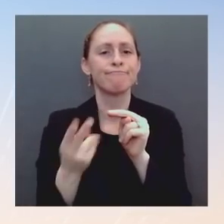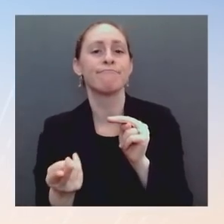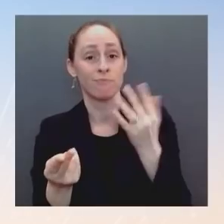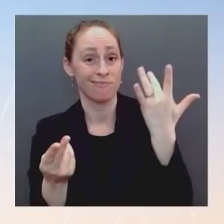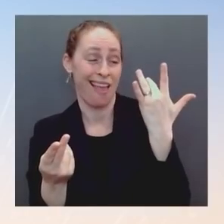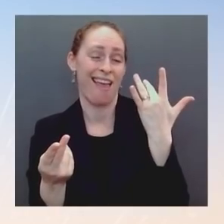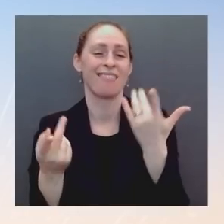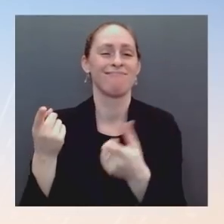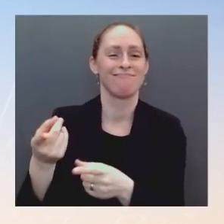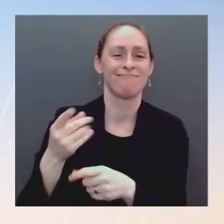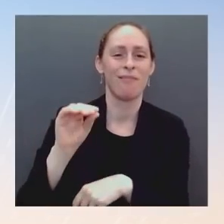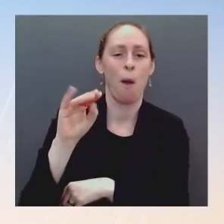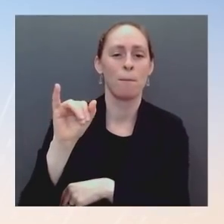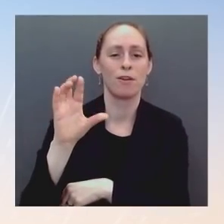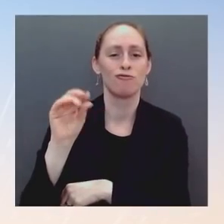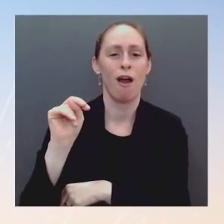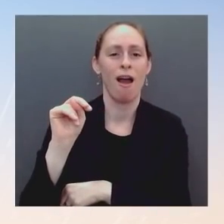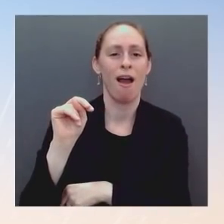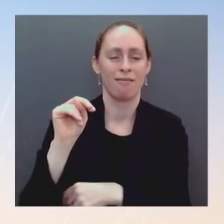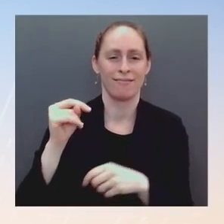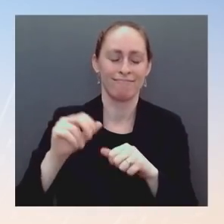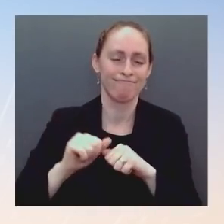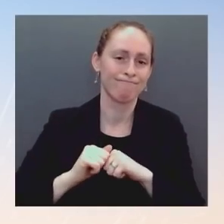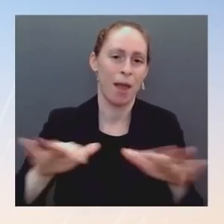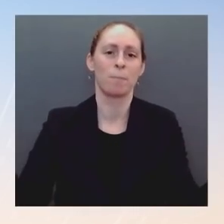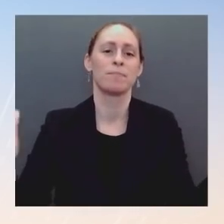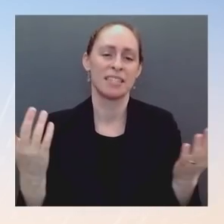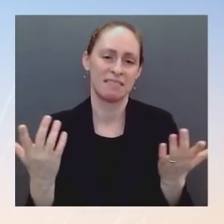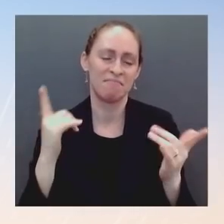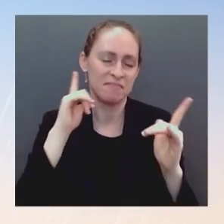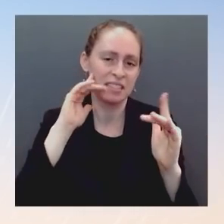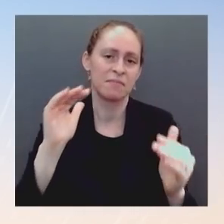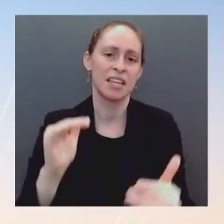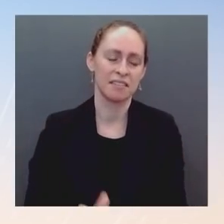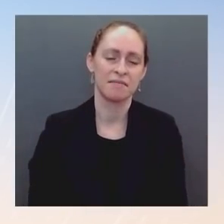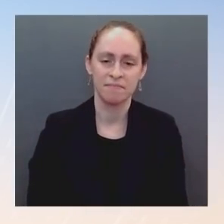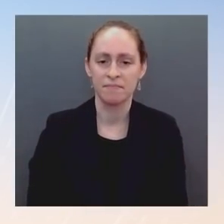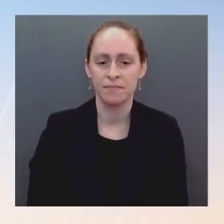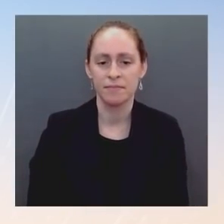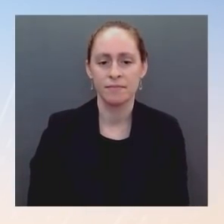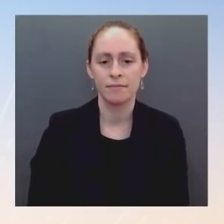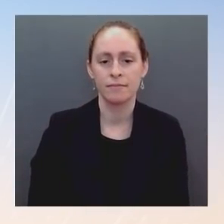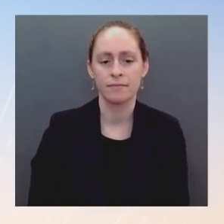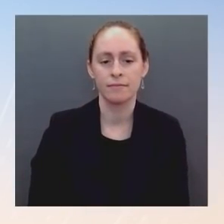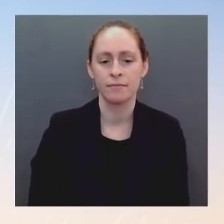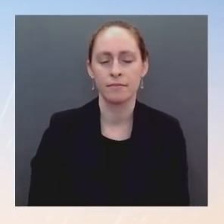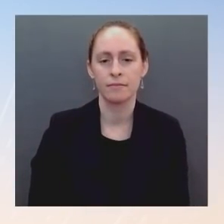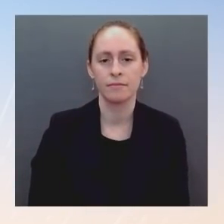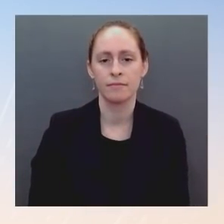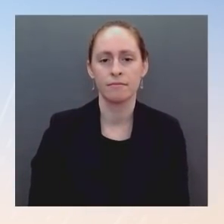Ms. Psaki: Sure. The Press: -- in regards to the President's distancing at events? Is it fair for us to interpret that this is a precaution being taken,